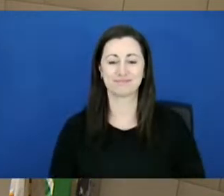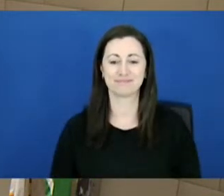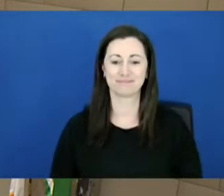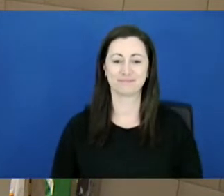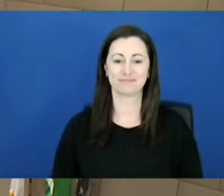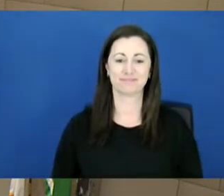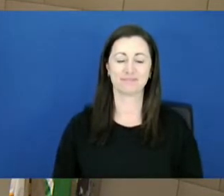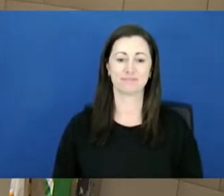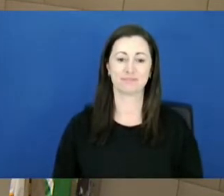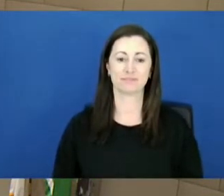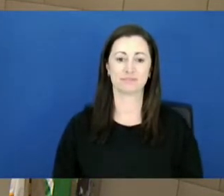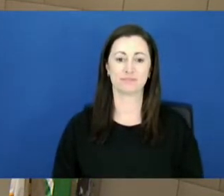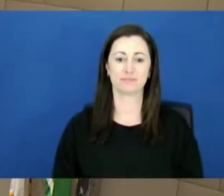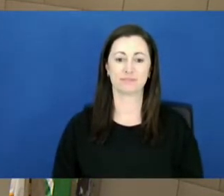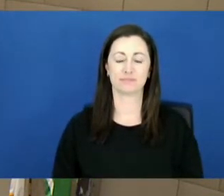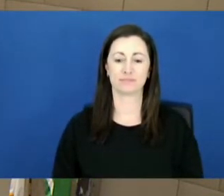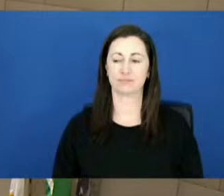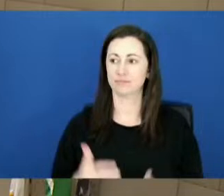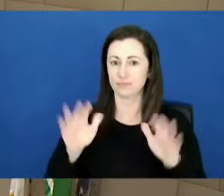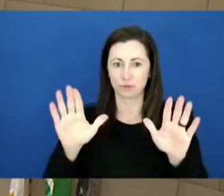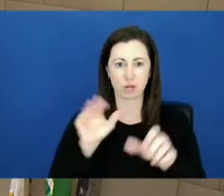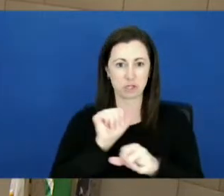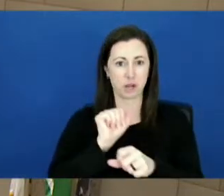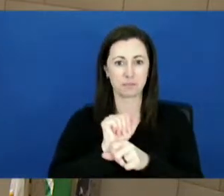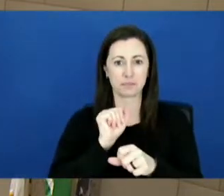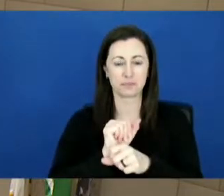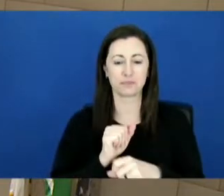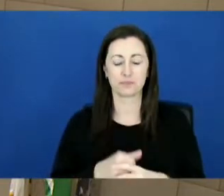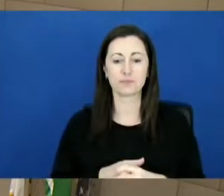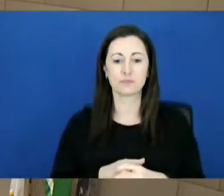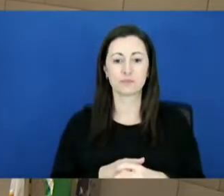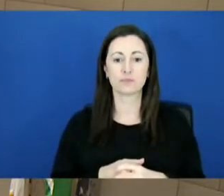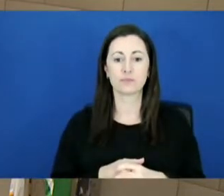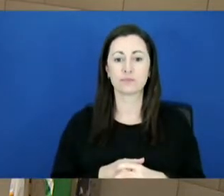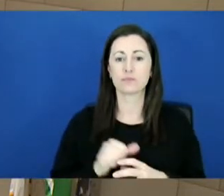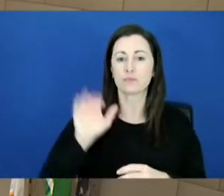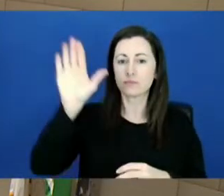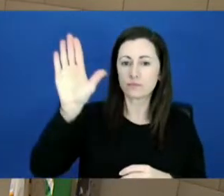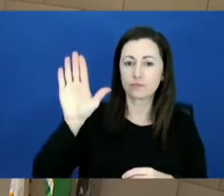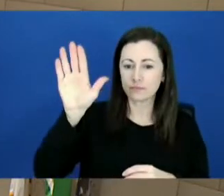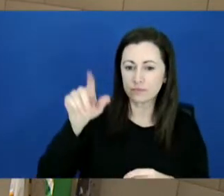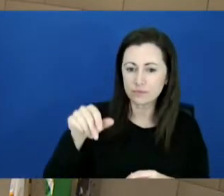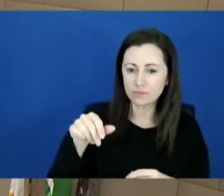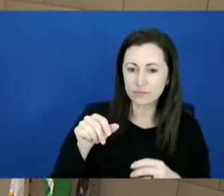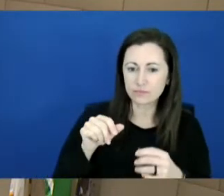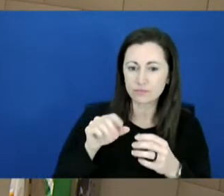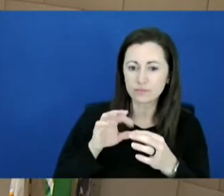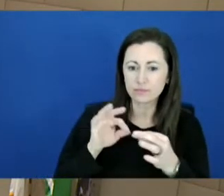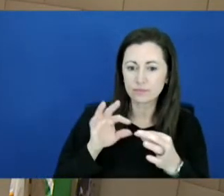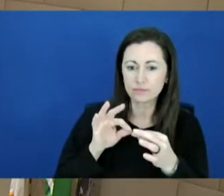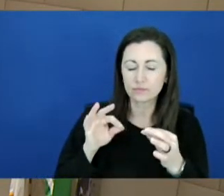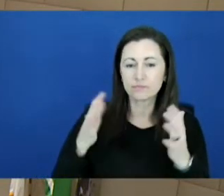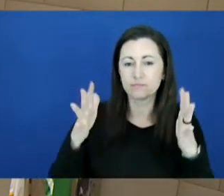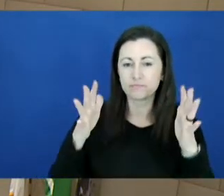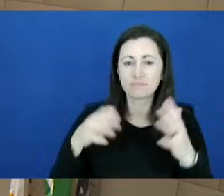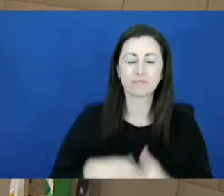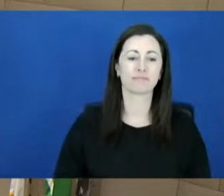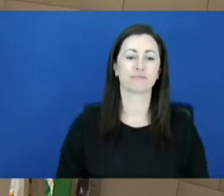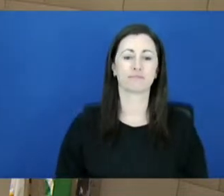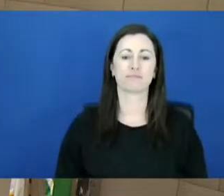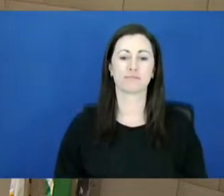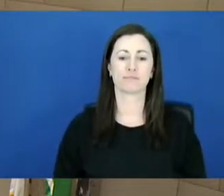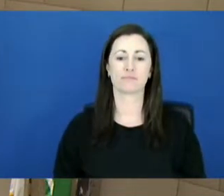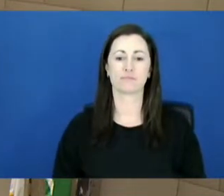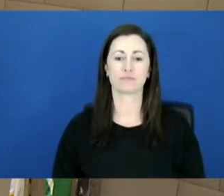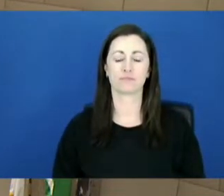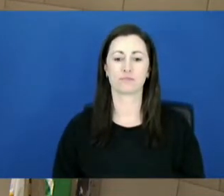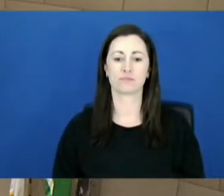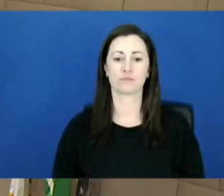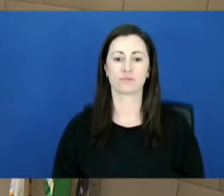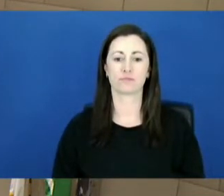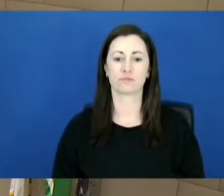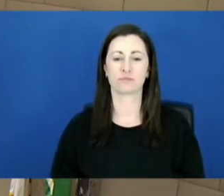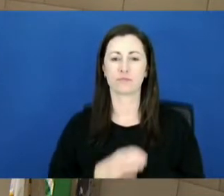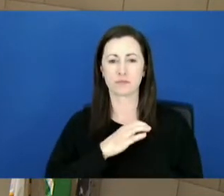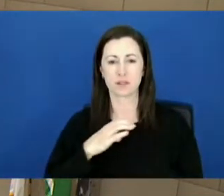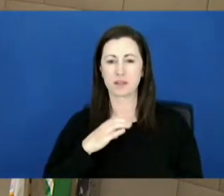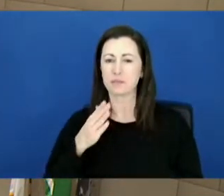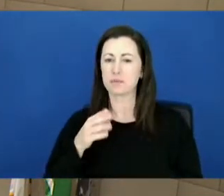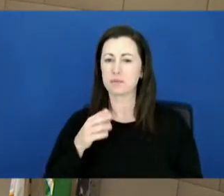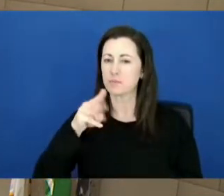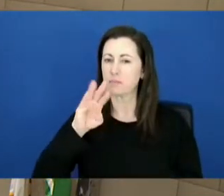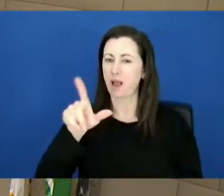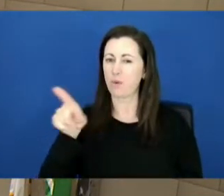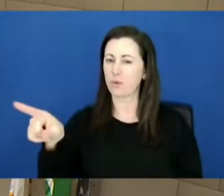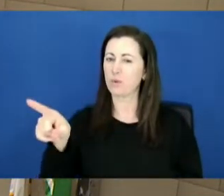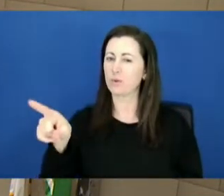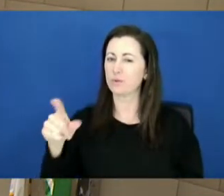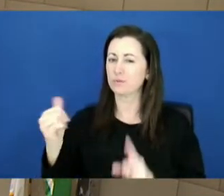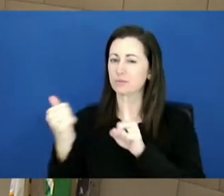OKAY.